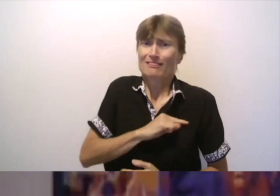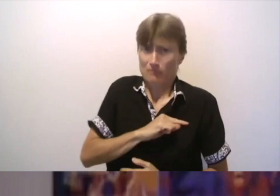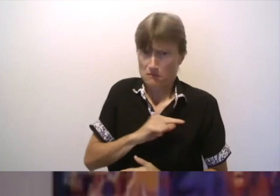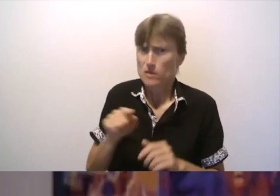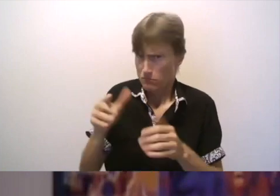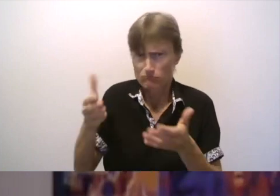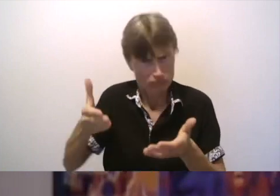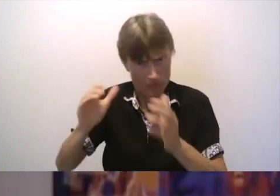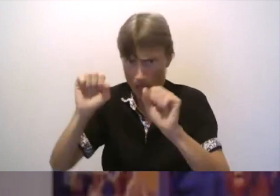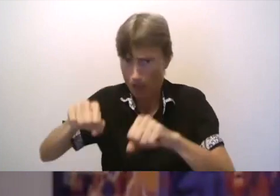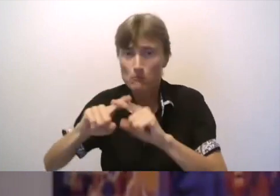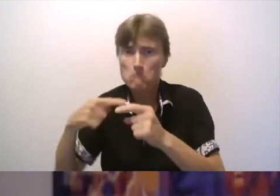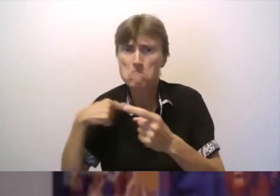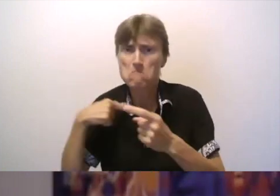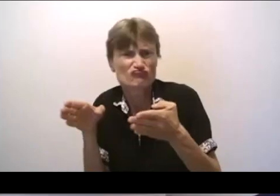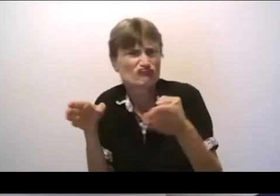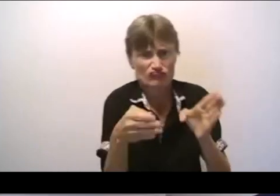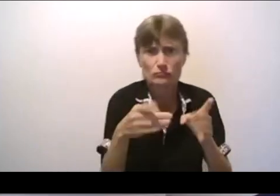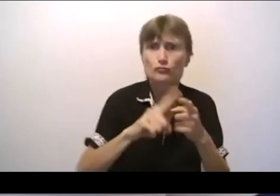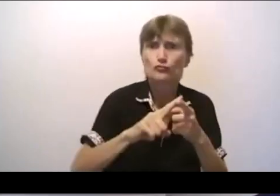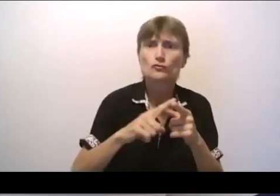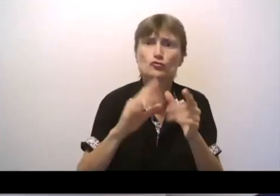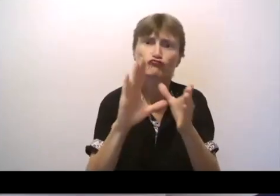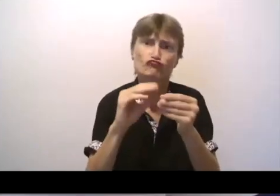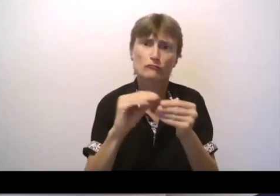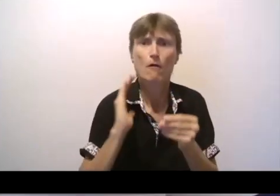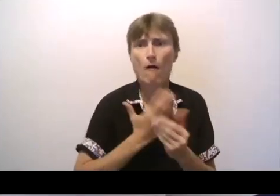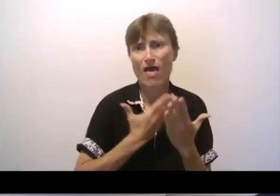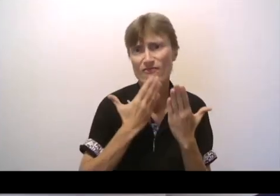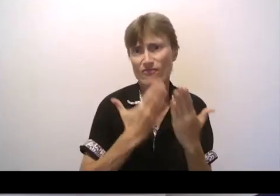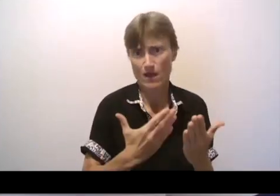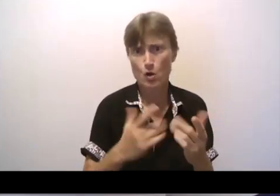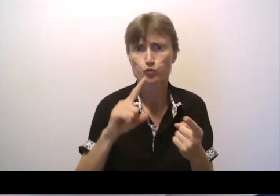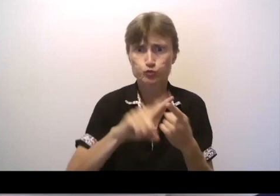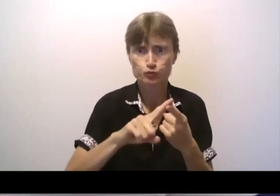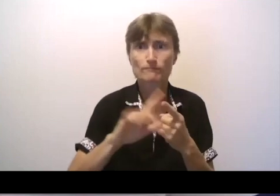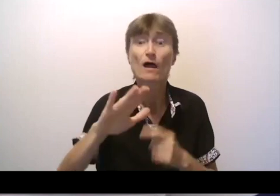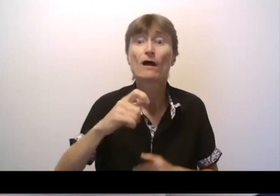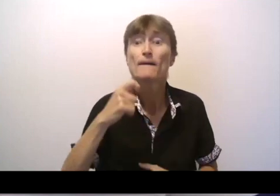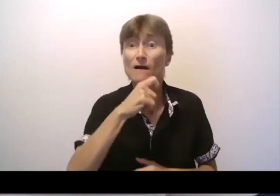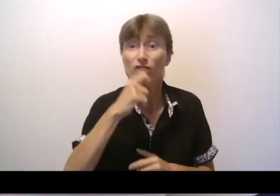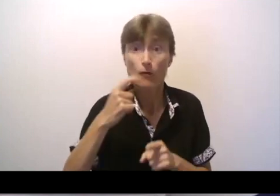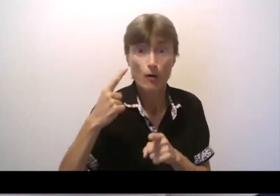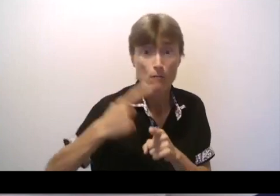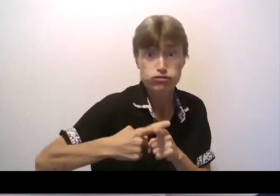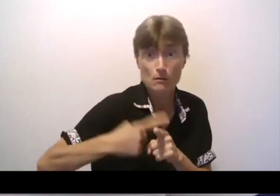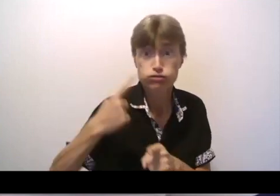we will say our thanks to goodness me to everybody